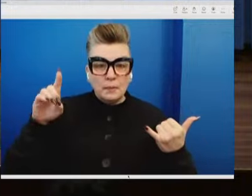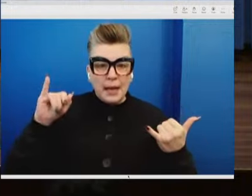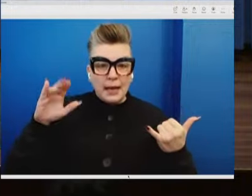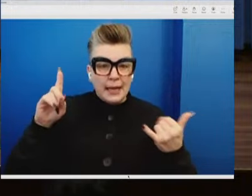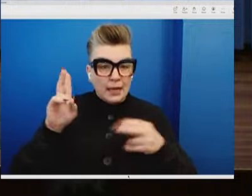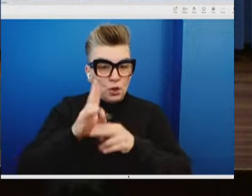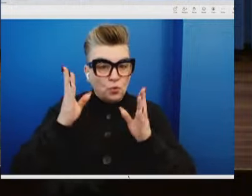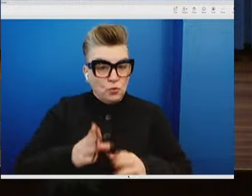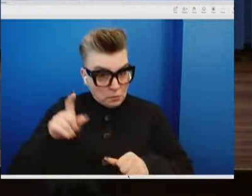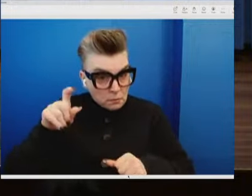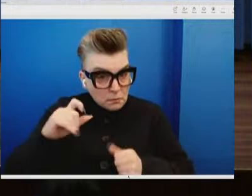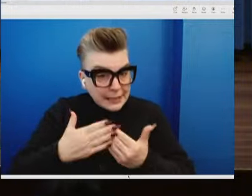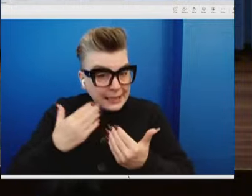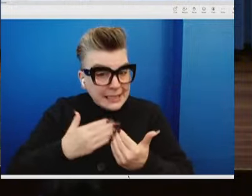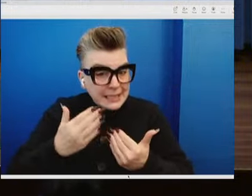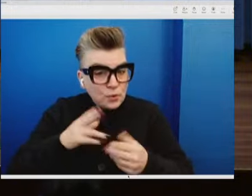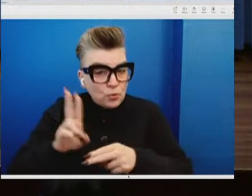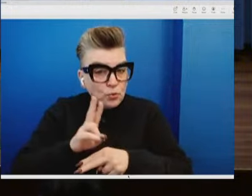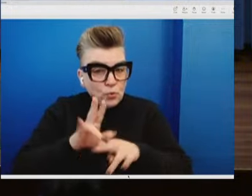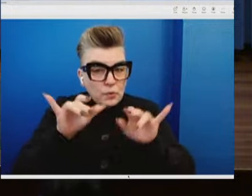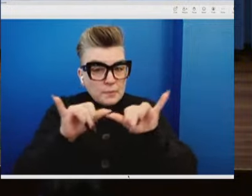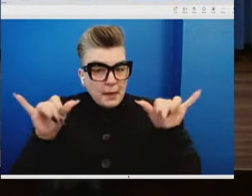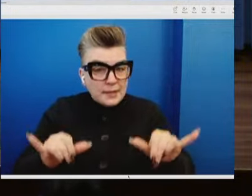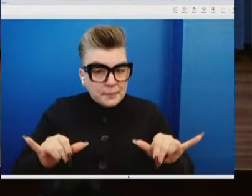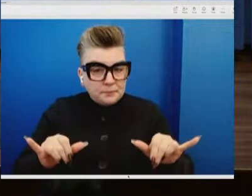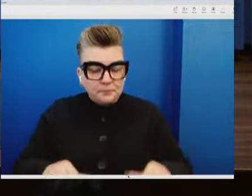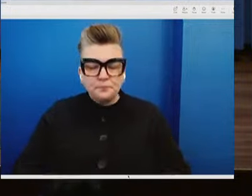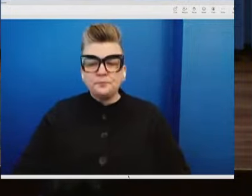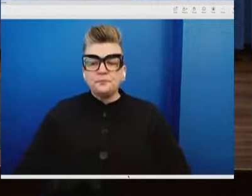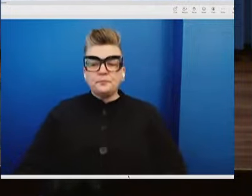Amy Gleason: So in our pilots, over 80 percent of people that have tried have been